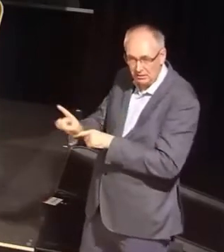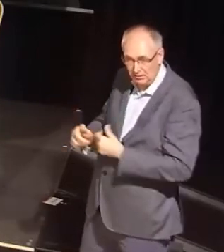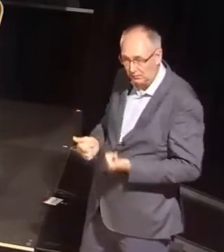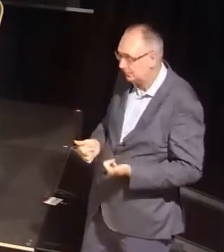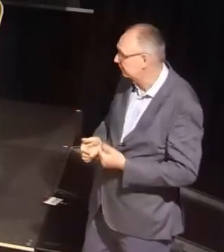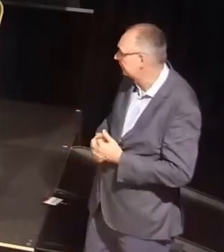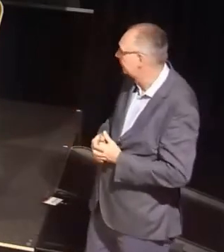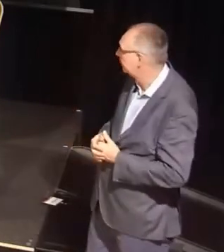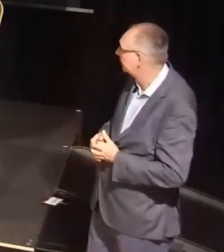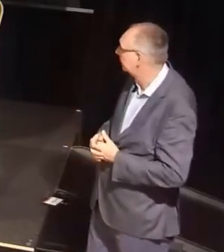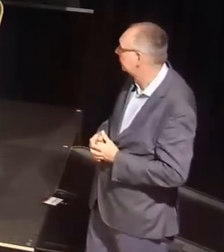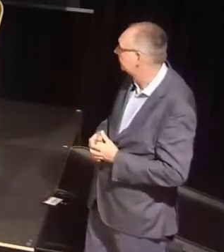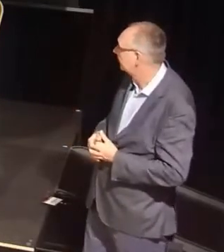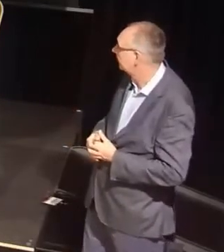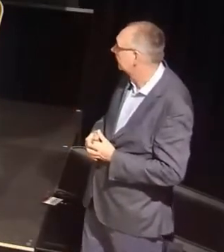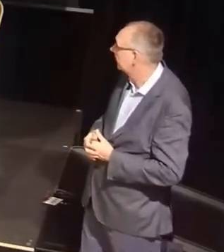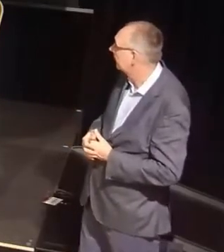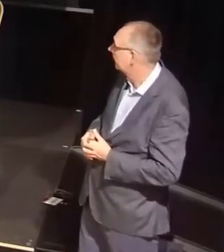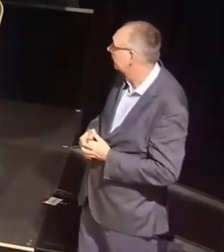Contact to everyonecan.org.uk